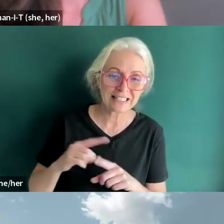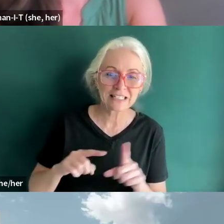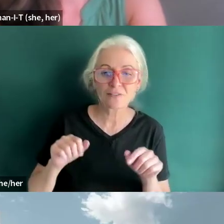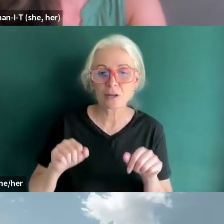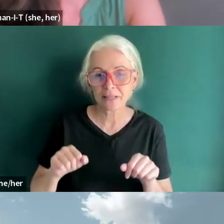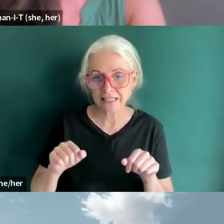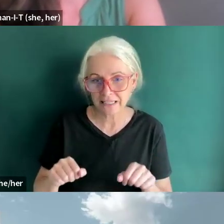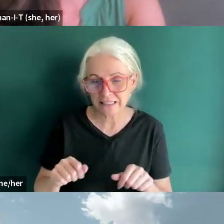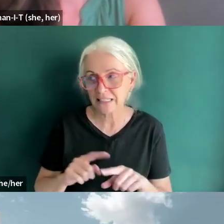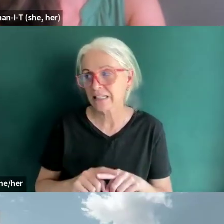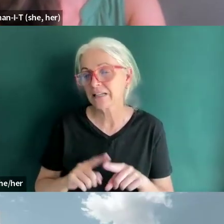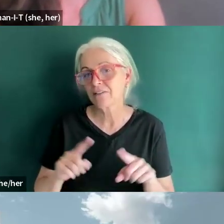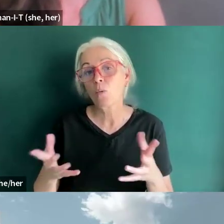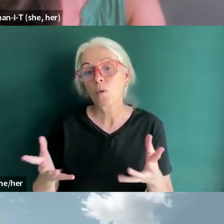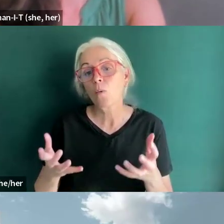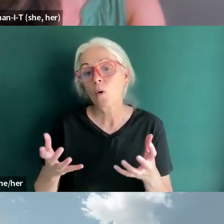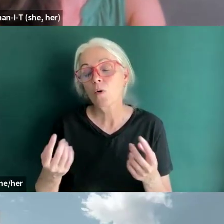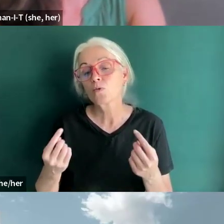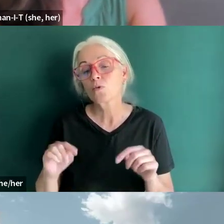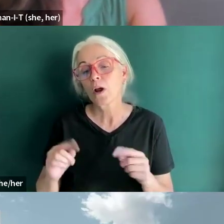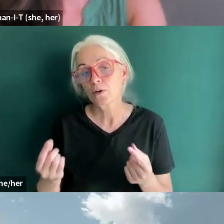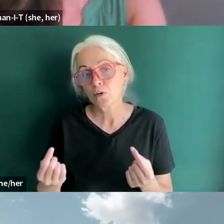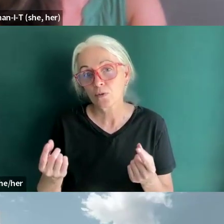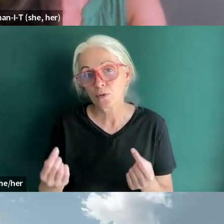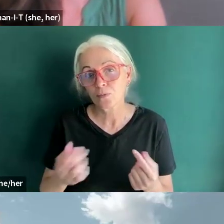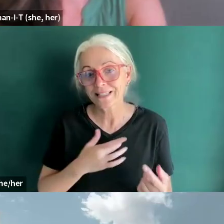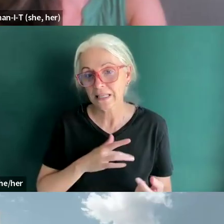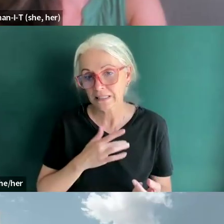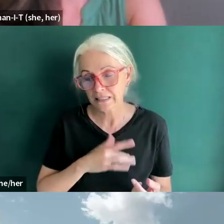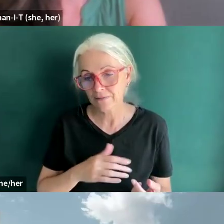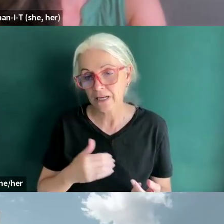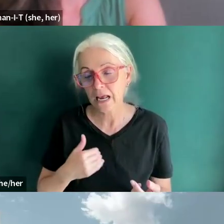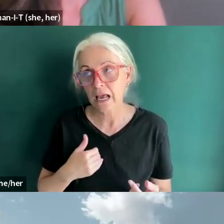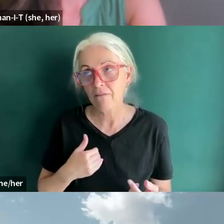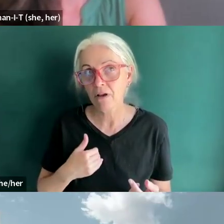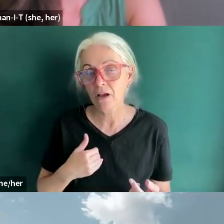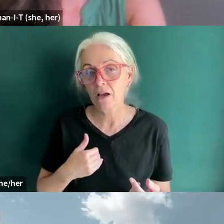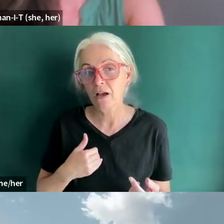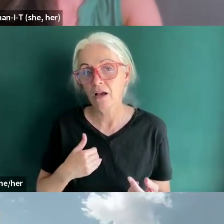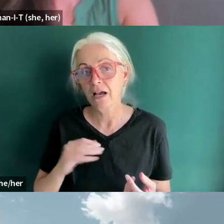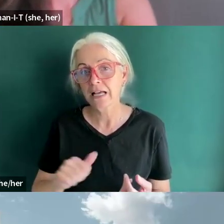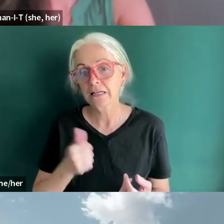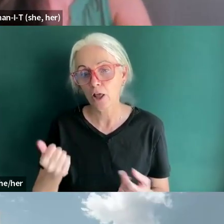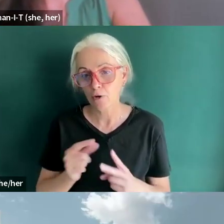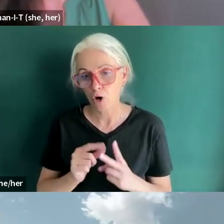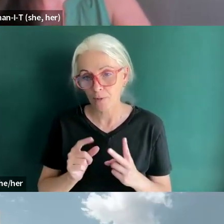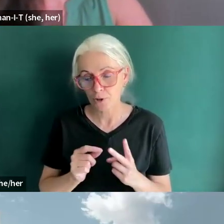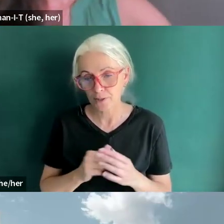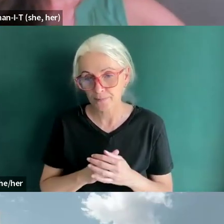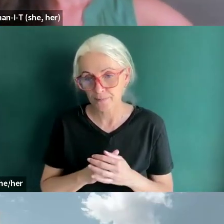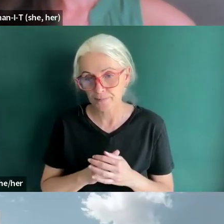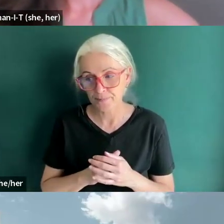and different so what we wanted to try to do is be sensitive and have, like, another option. And so,